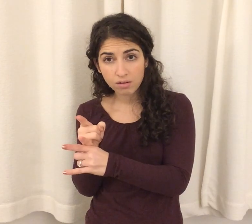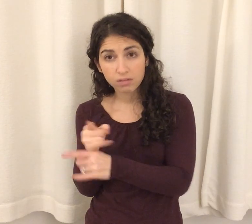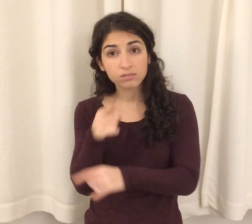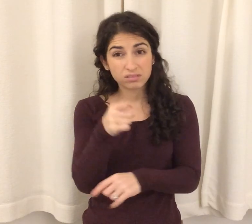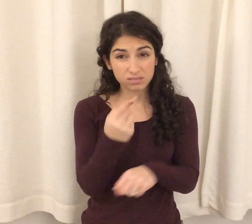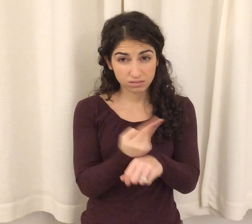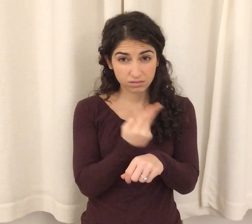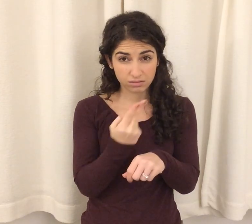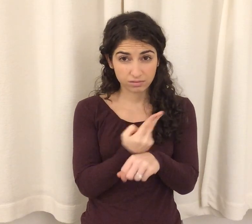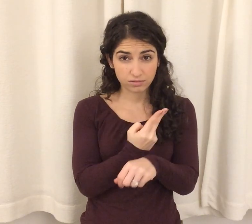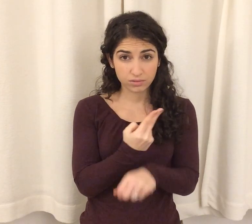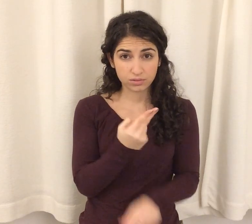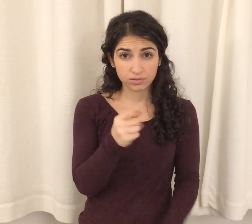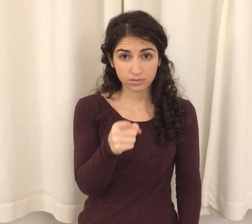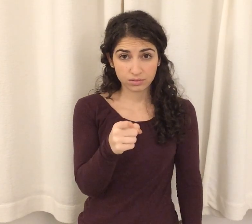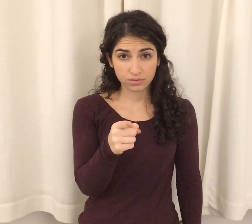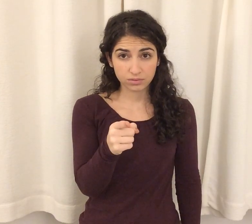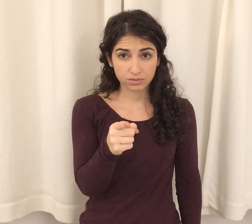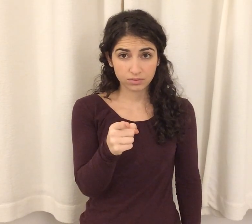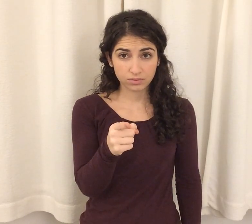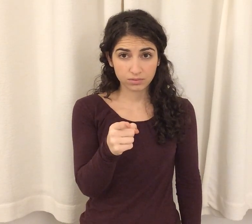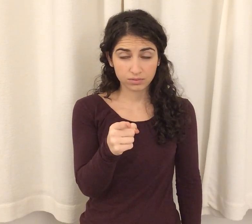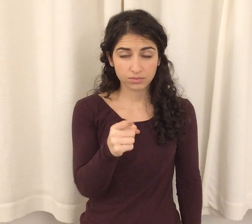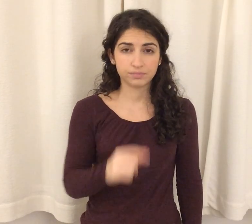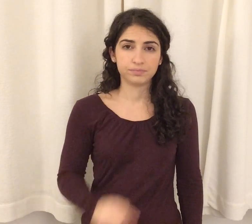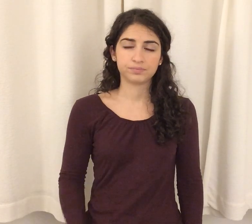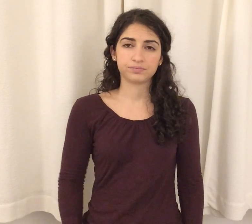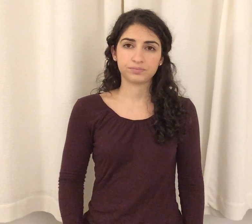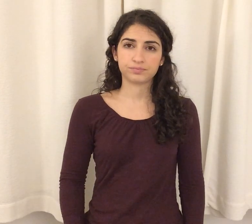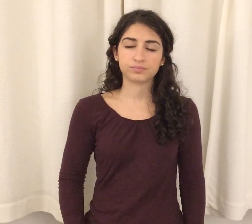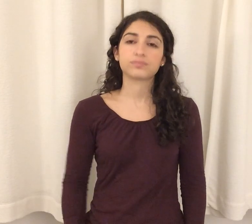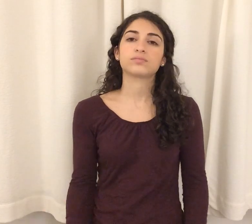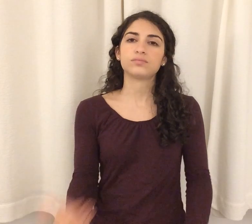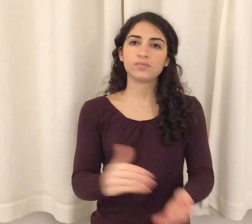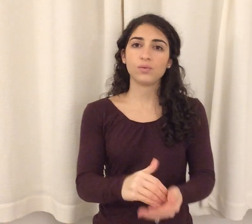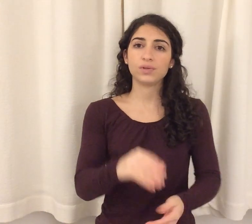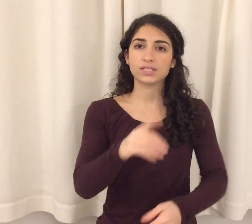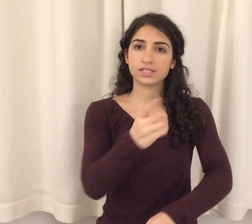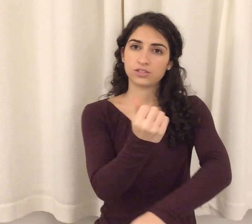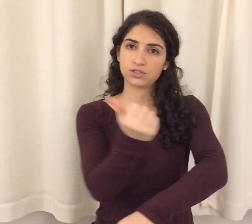"Drugs, Alcohol, you use?" Again, in other